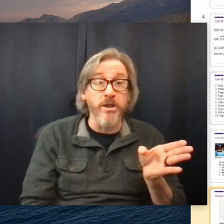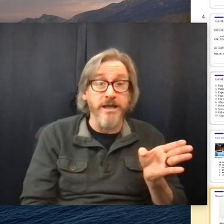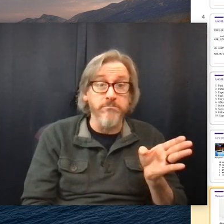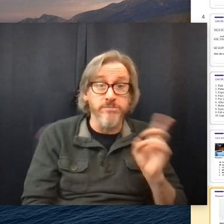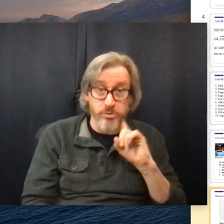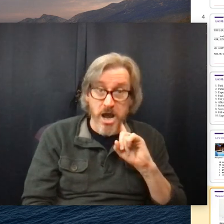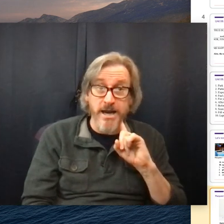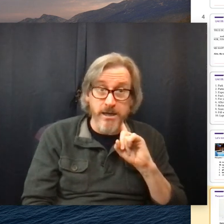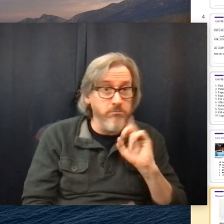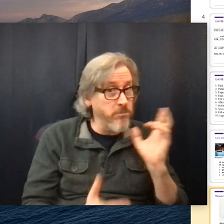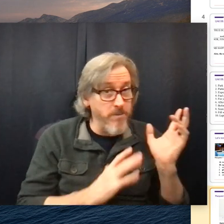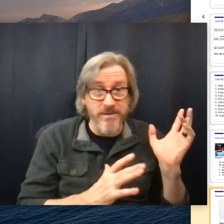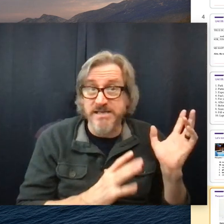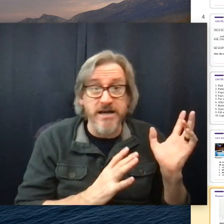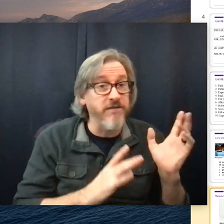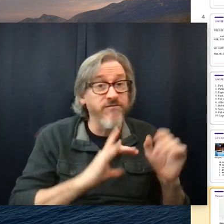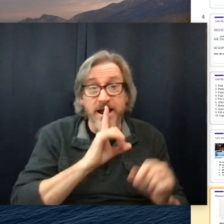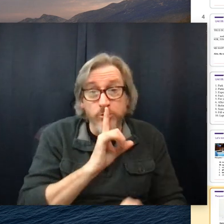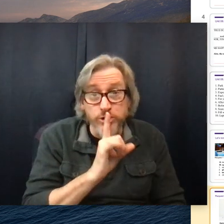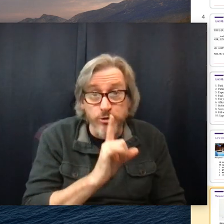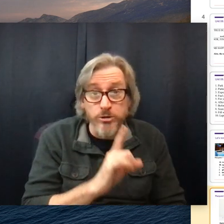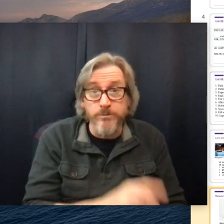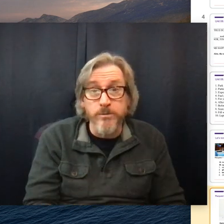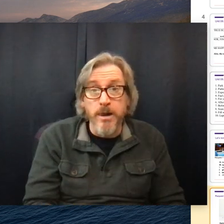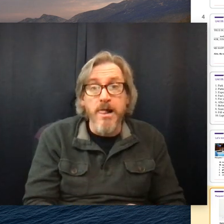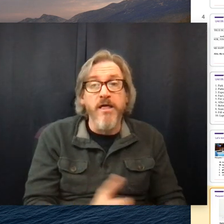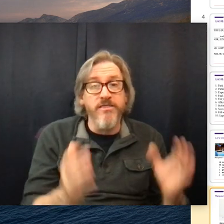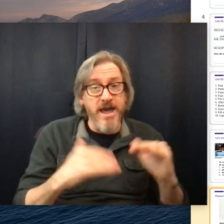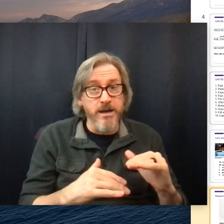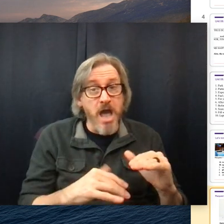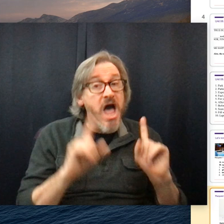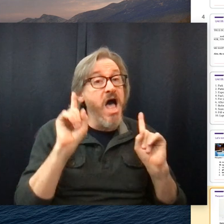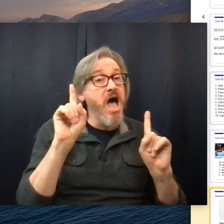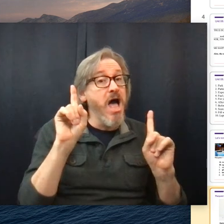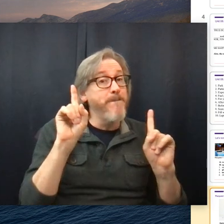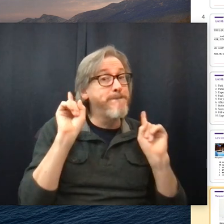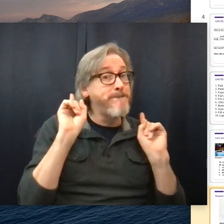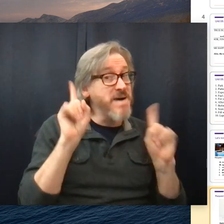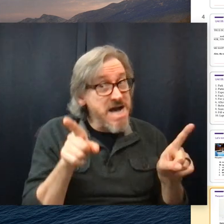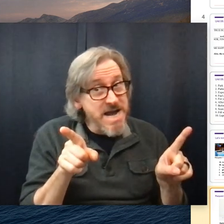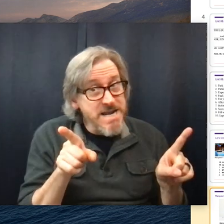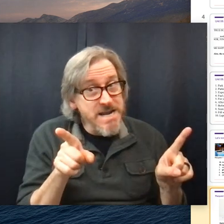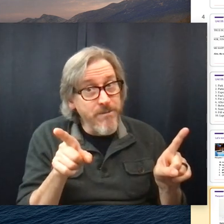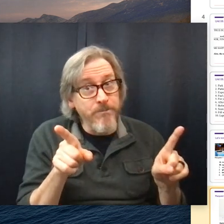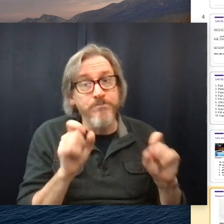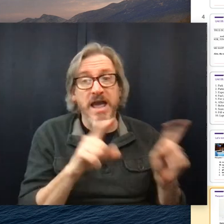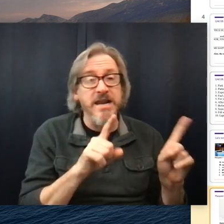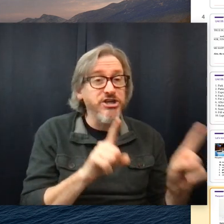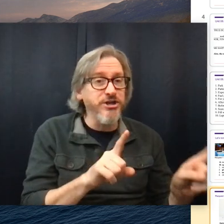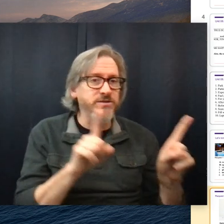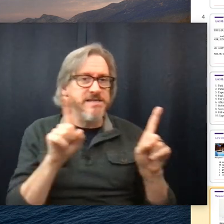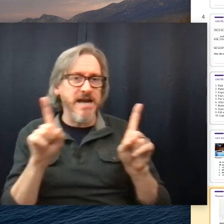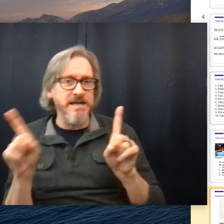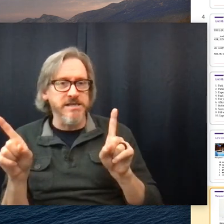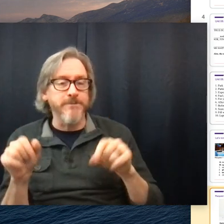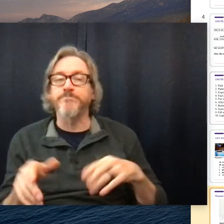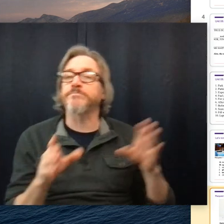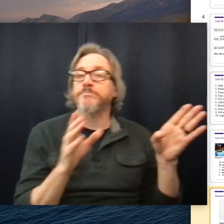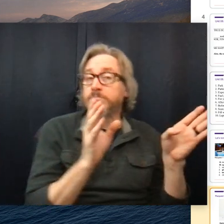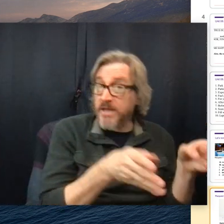willing so nodding maybe a sign like fine or sure then but and shift to the side is like